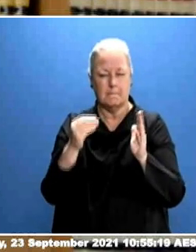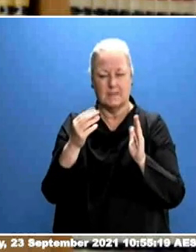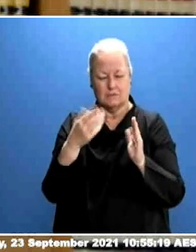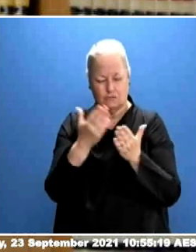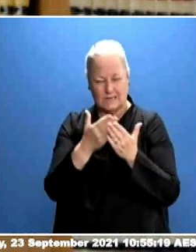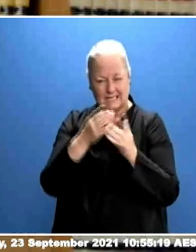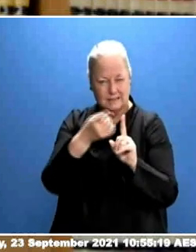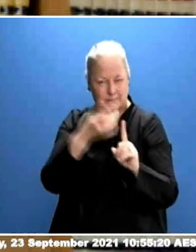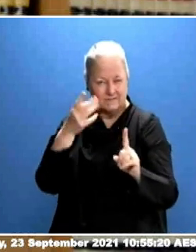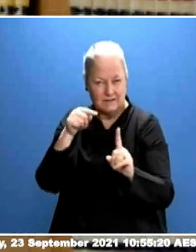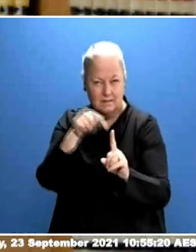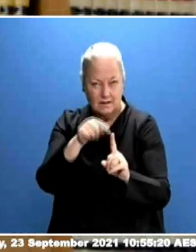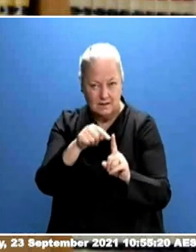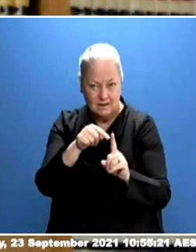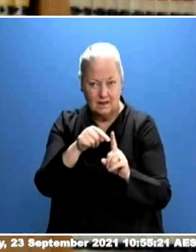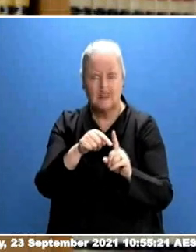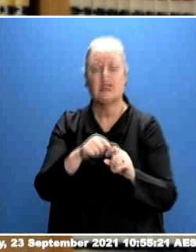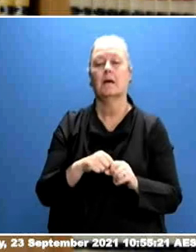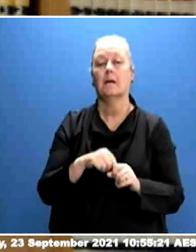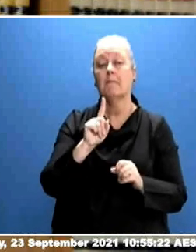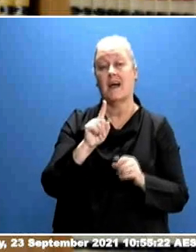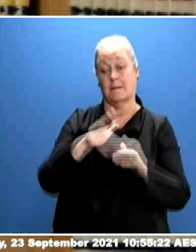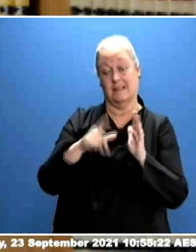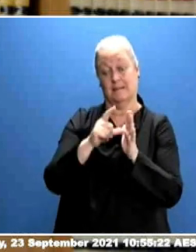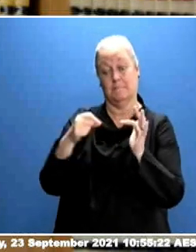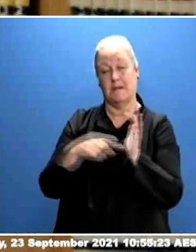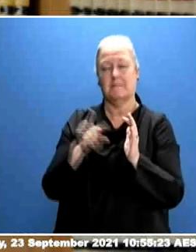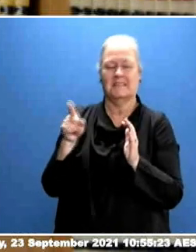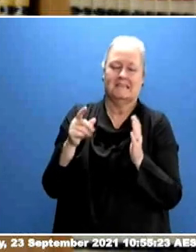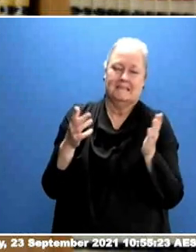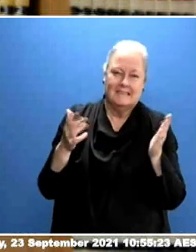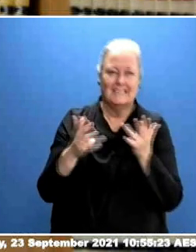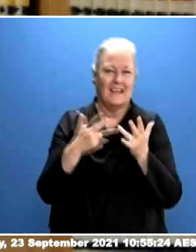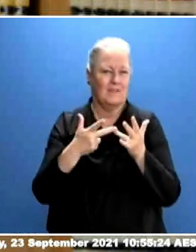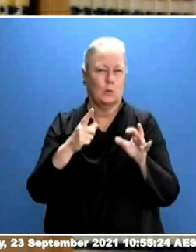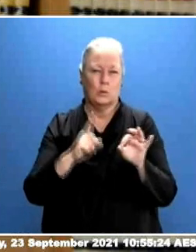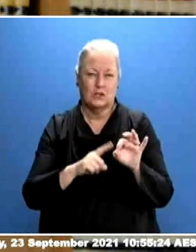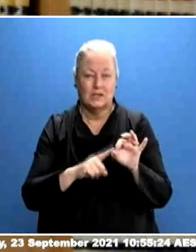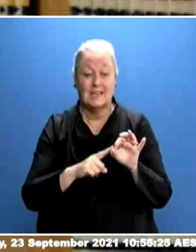or another organisation is another question --- but what can be done to be able to provide some of these